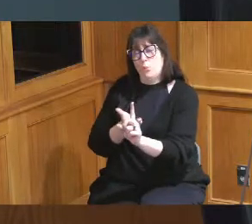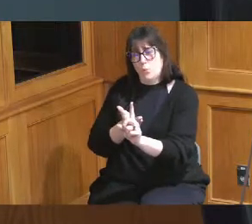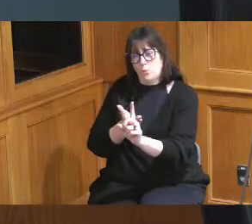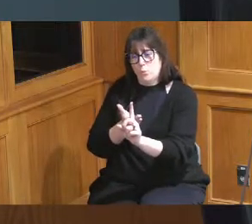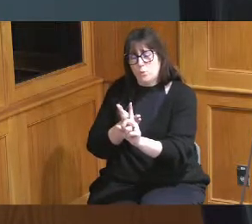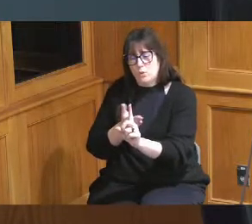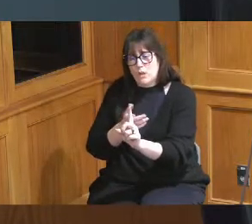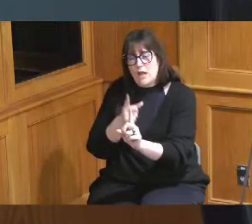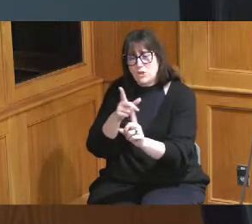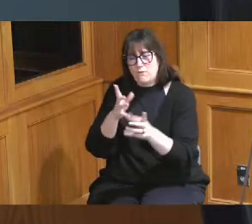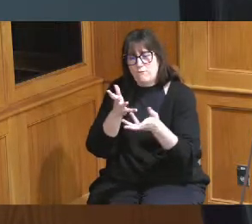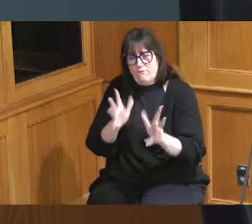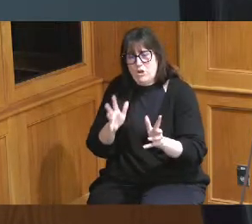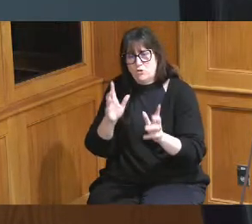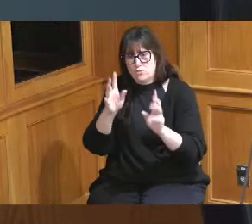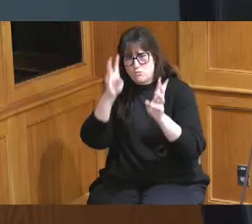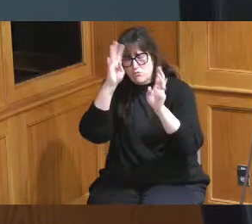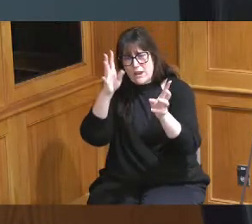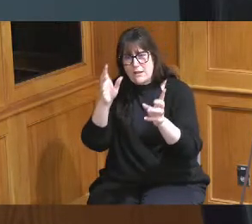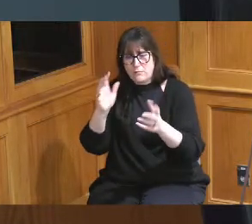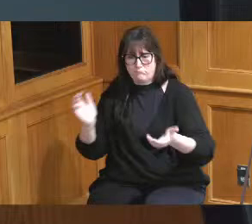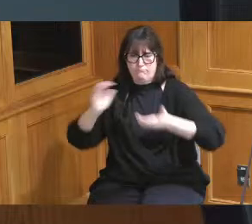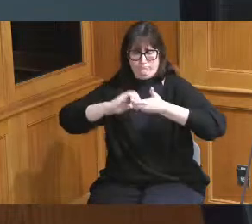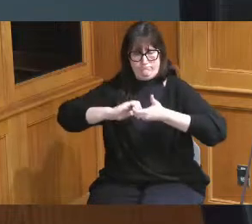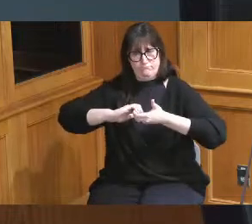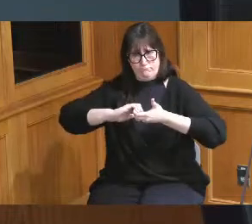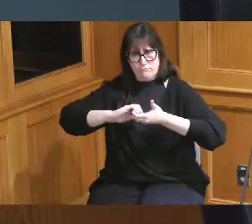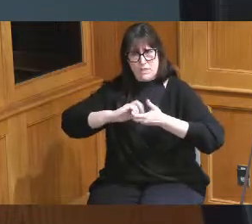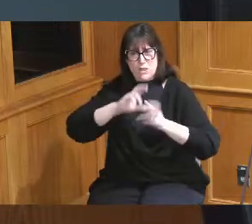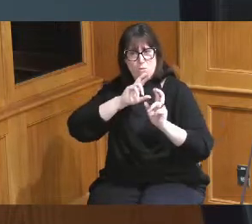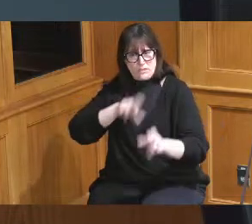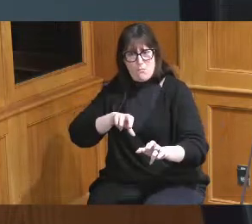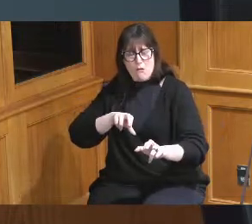created all the Partnerships that are going to make the response to those situations work so